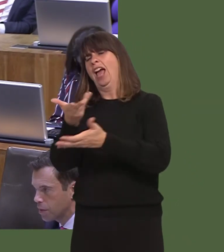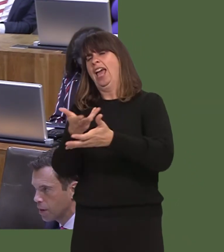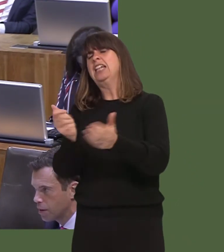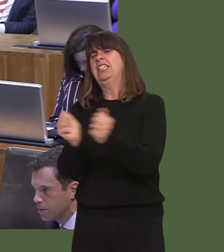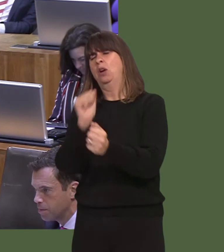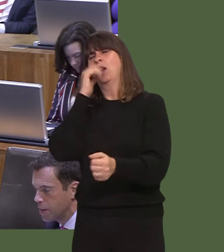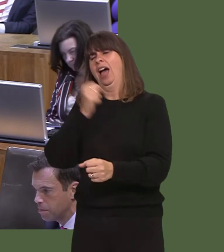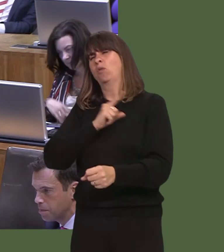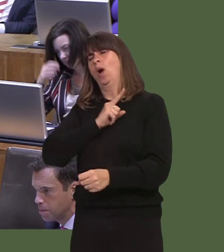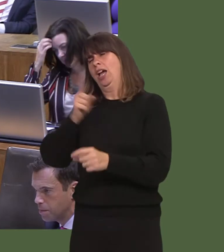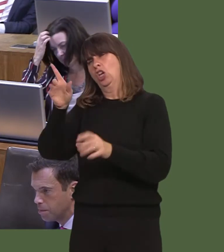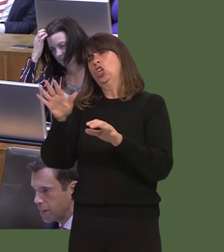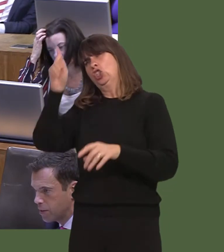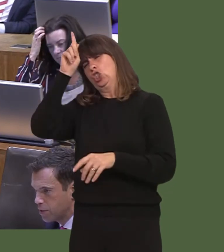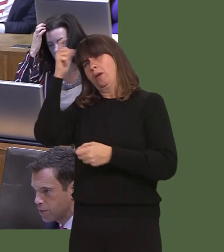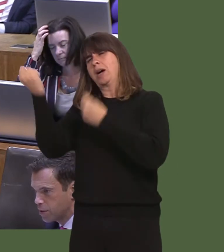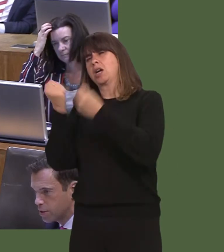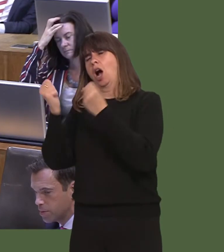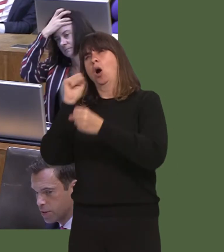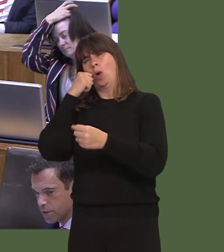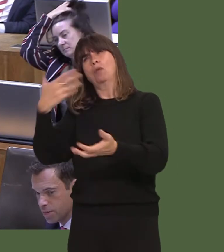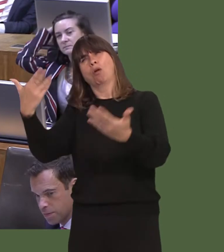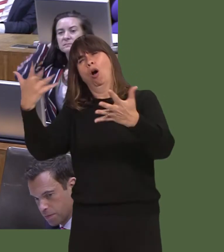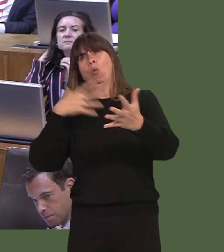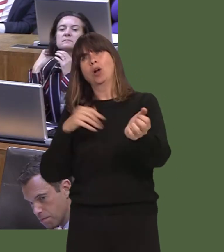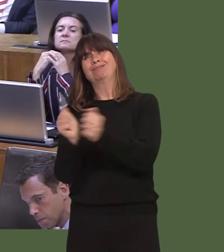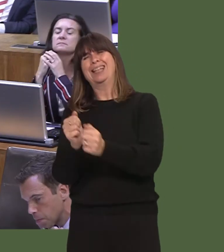manufacturers will drive it, et cetera, et cetera.' You've heard me say it in this Chamber.